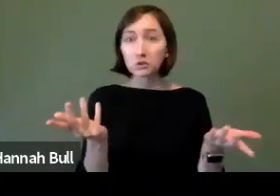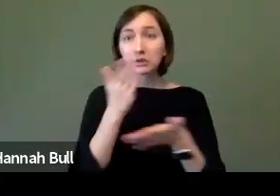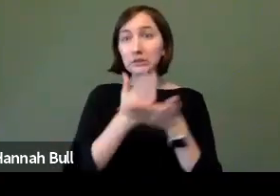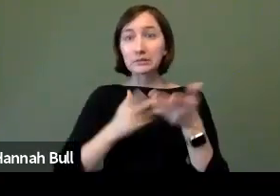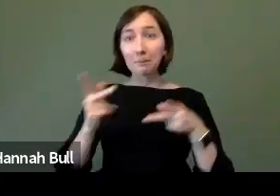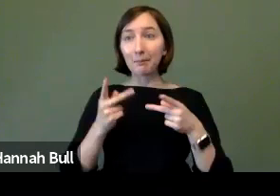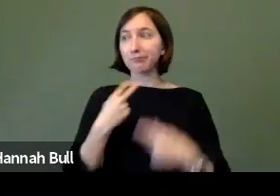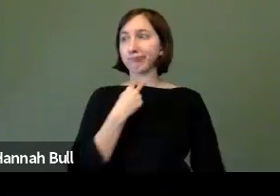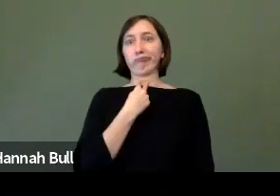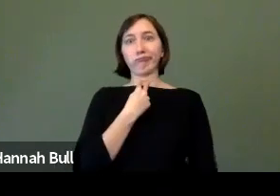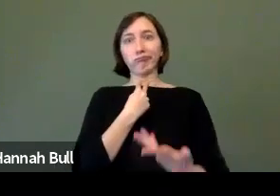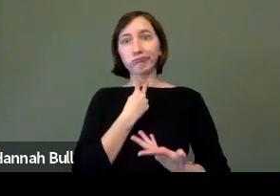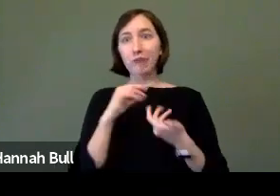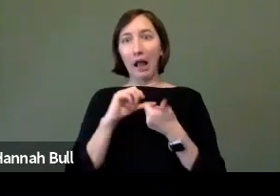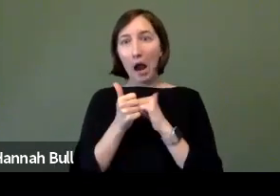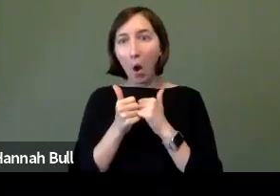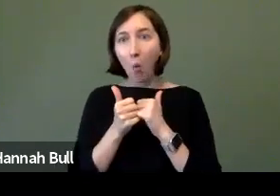to go to the grocery store.